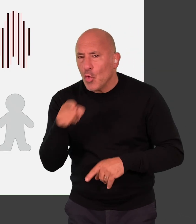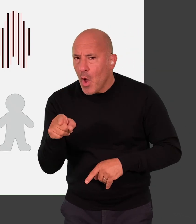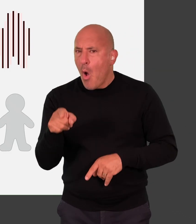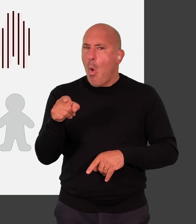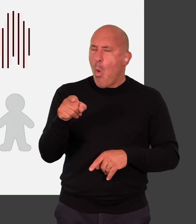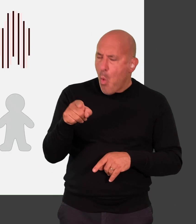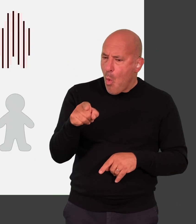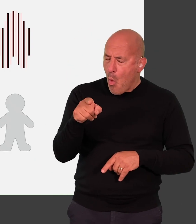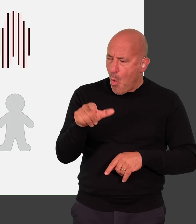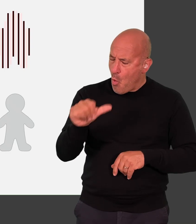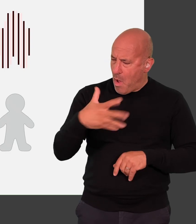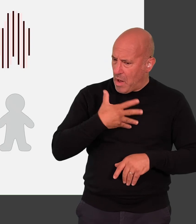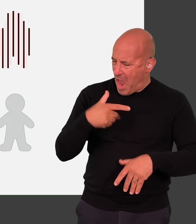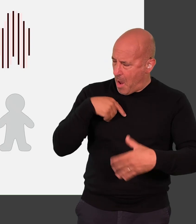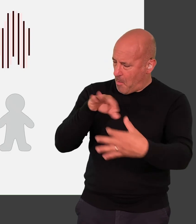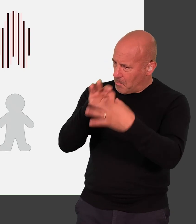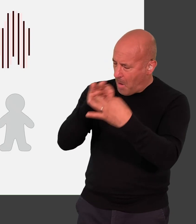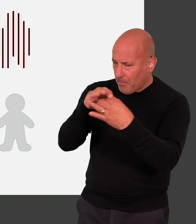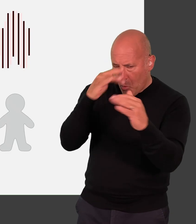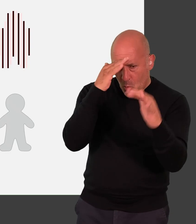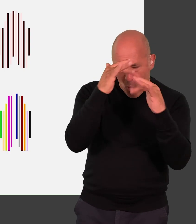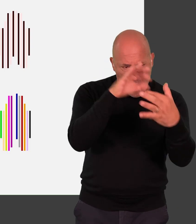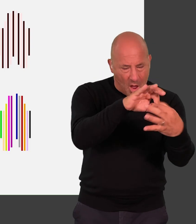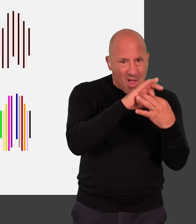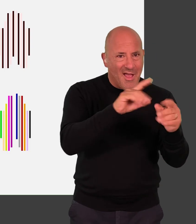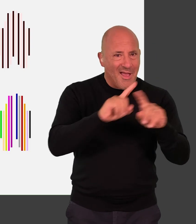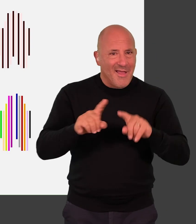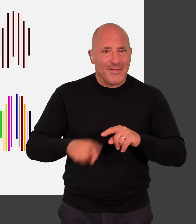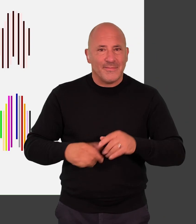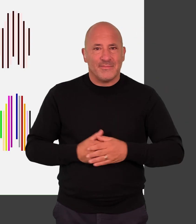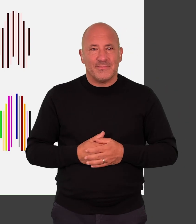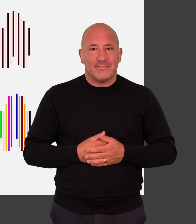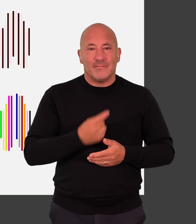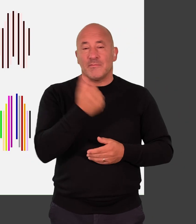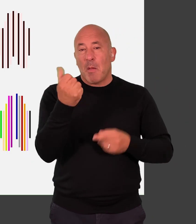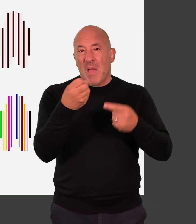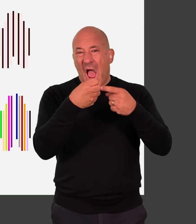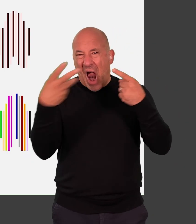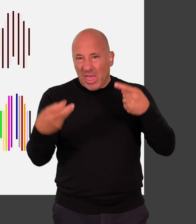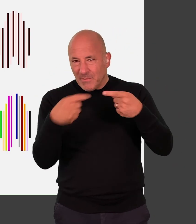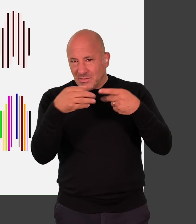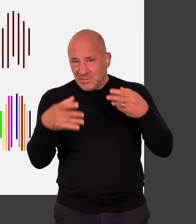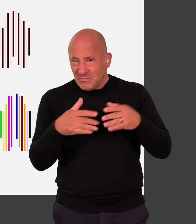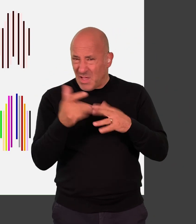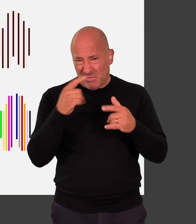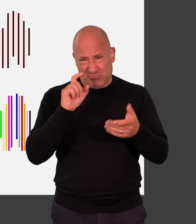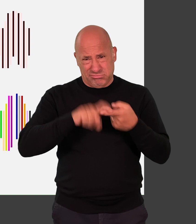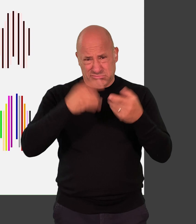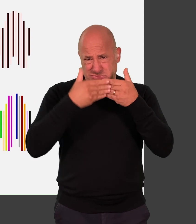can be a purposeful quest to find what’s in tune. Some elements may be lifelong,